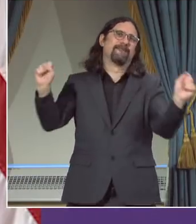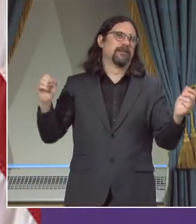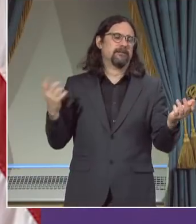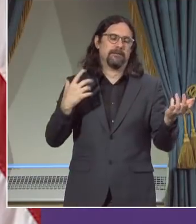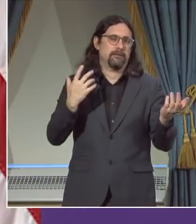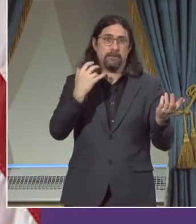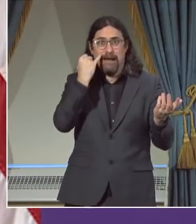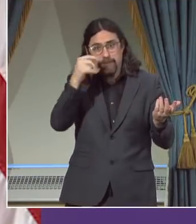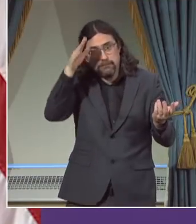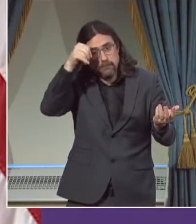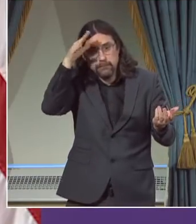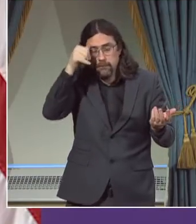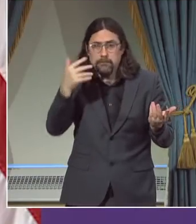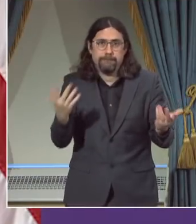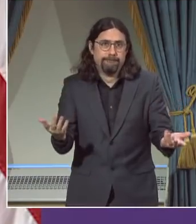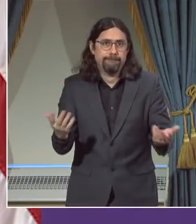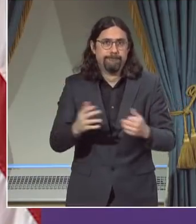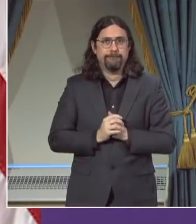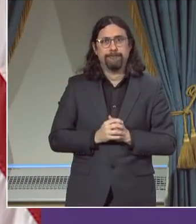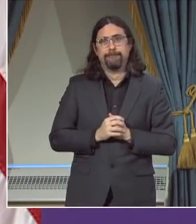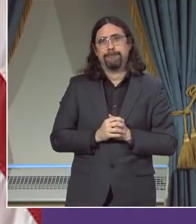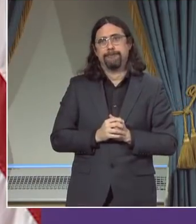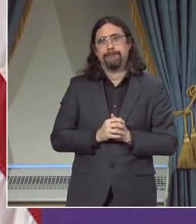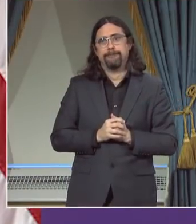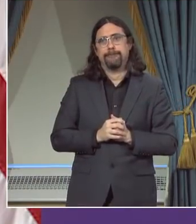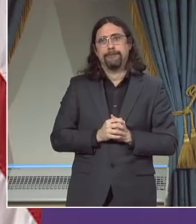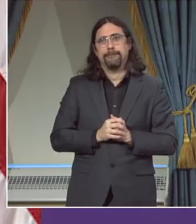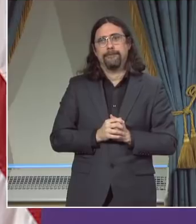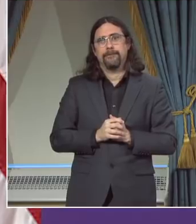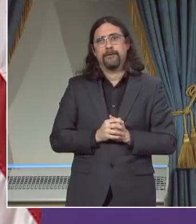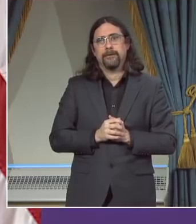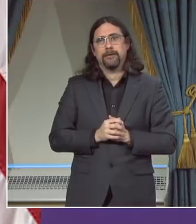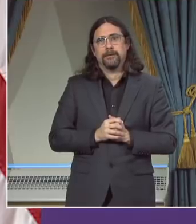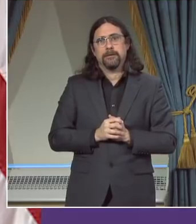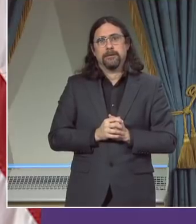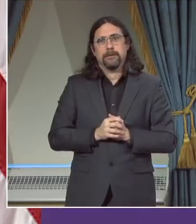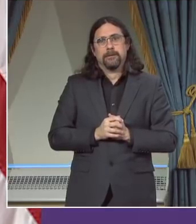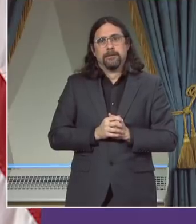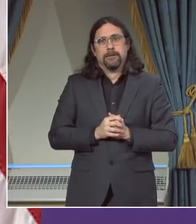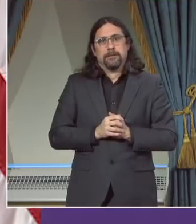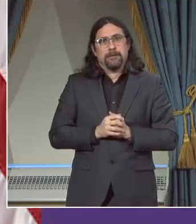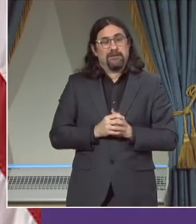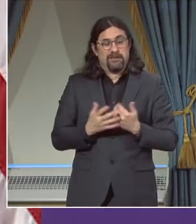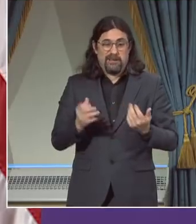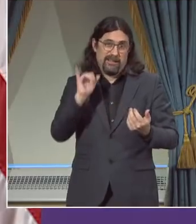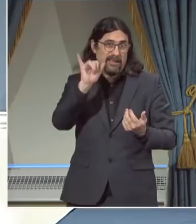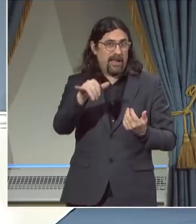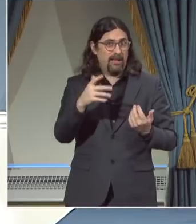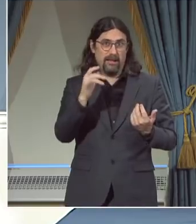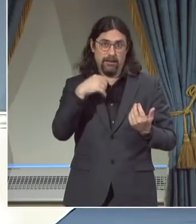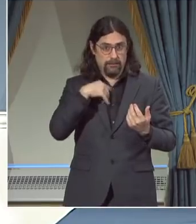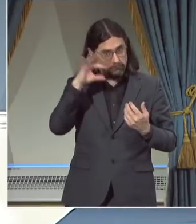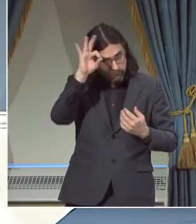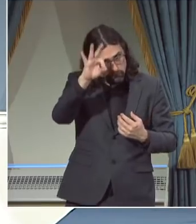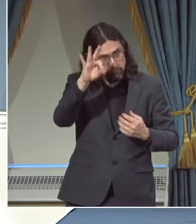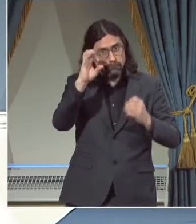WHEN AN ENFORCEMENT OFFICER IS STRAIN GTH IEMN THE FACE, THAT PERSO TNHEN DESERVES A FINE. SO, WE'RE GOING TO PROCEED WITH